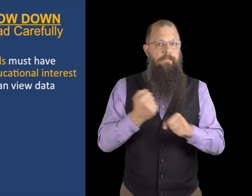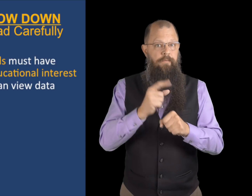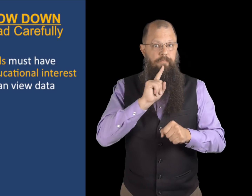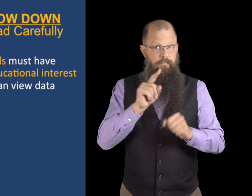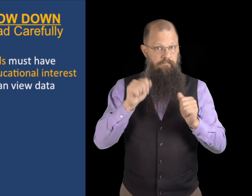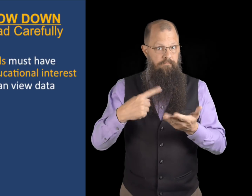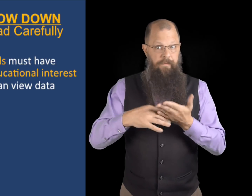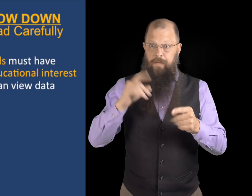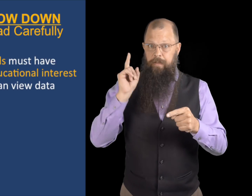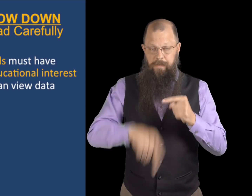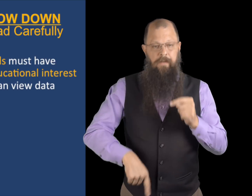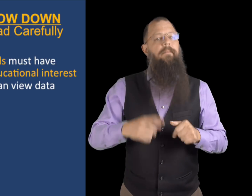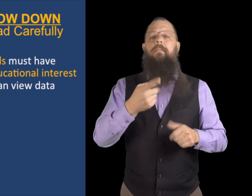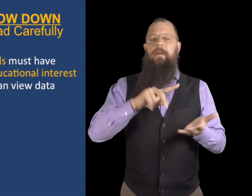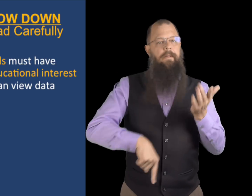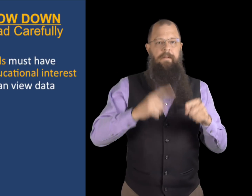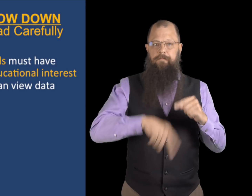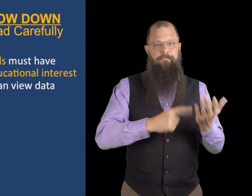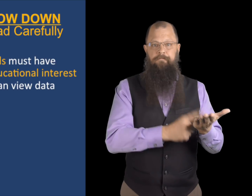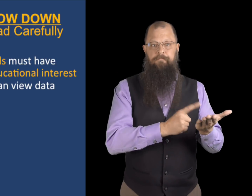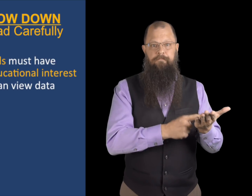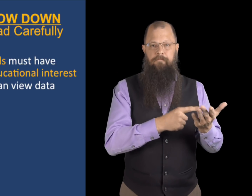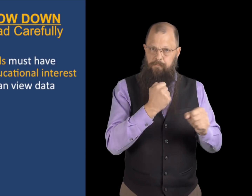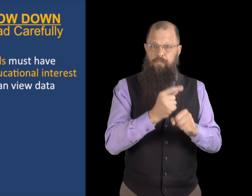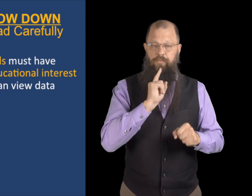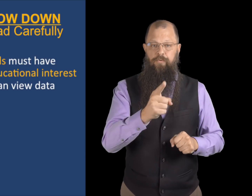or you're unsure, check with your principal before engaging in any